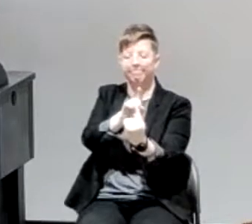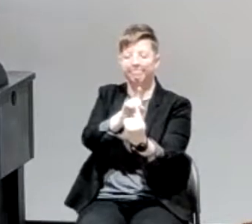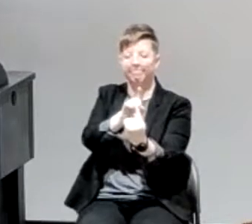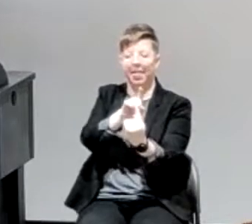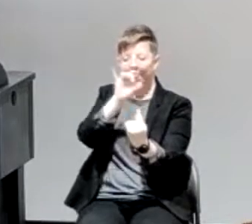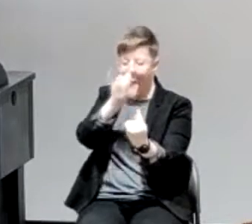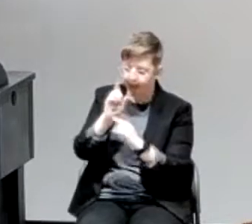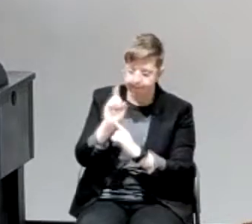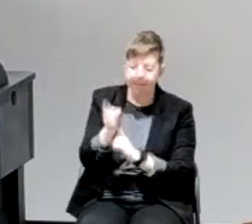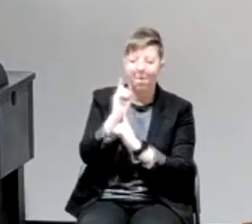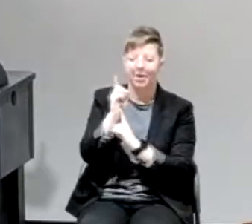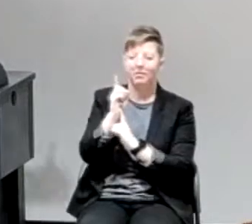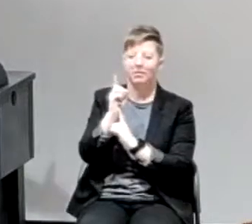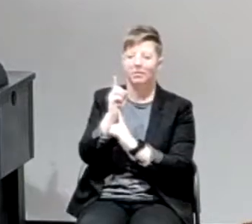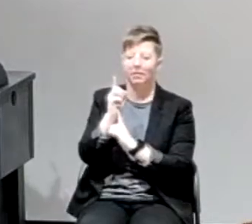We're on the home team and economic diversification